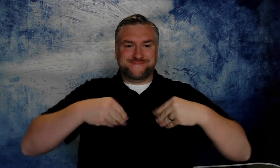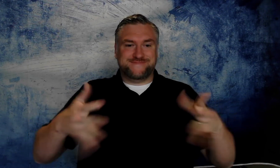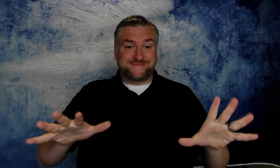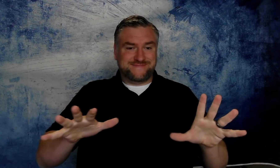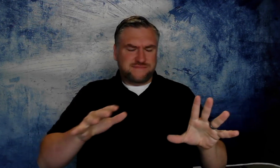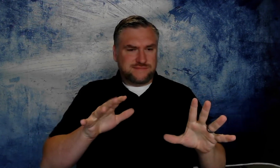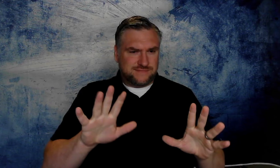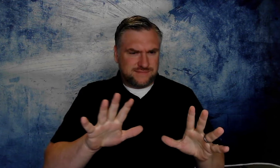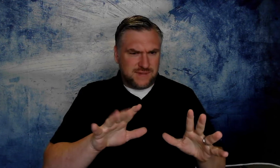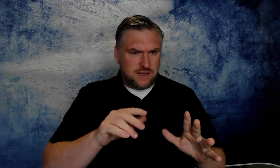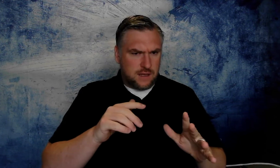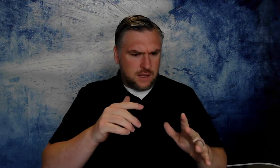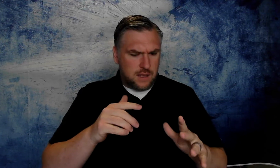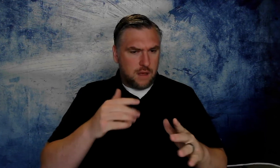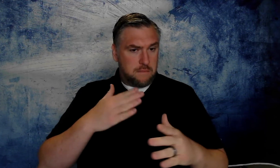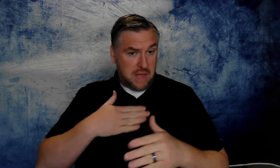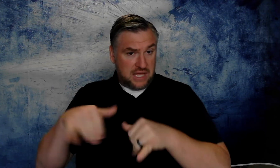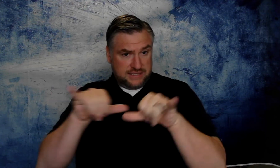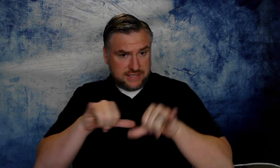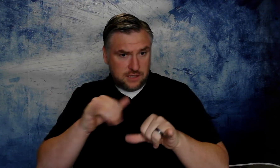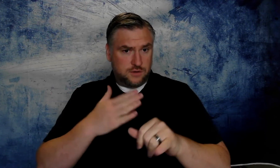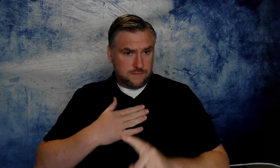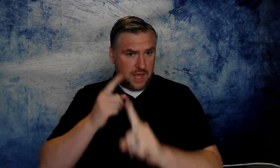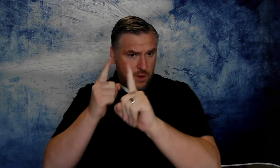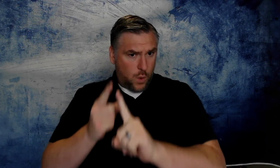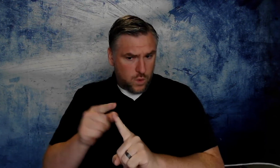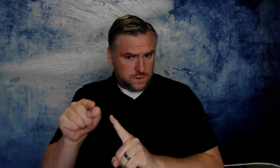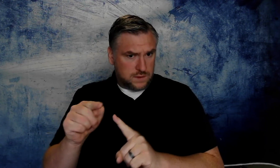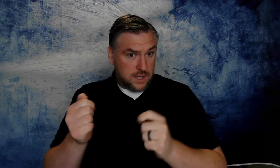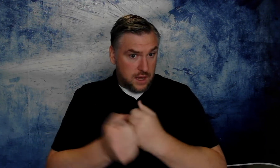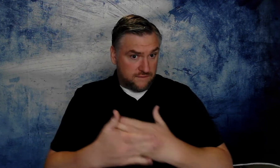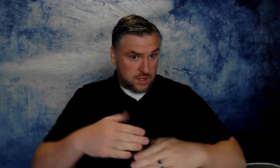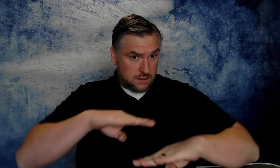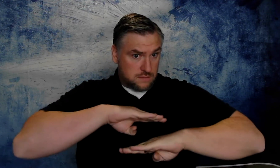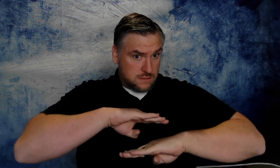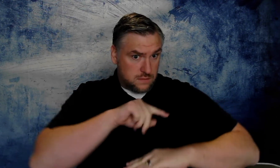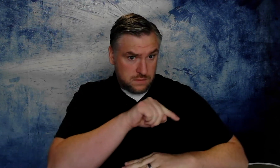Then, instead of accepting things as they are - I have my standards and